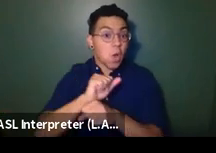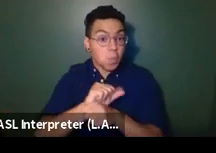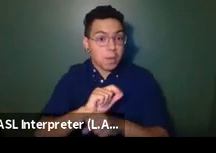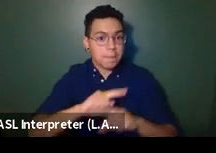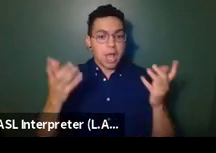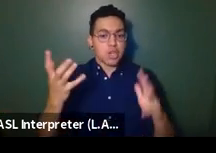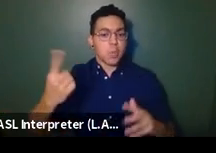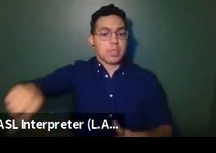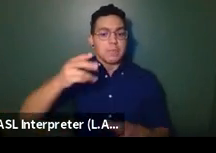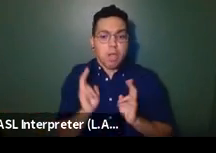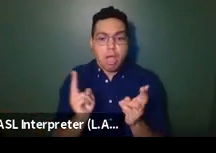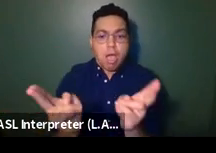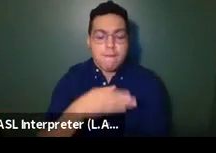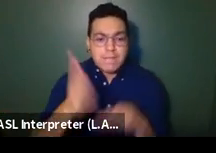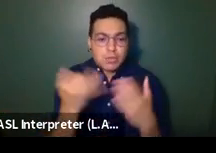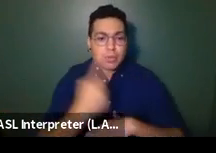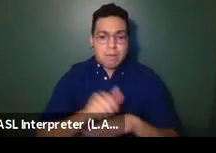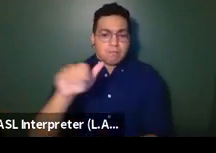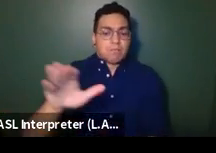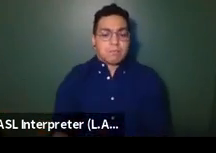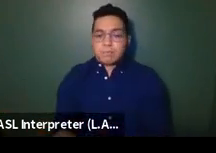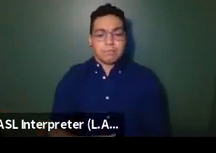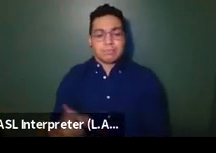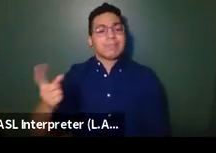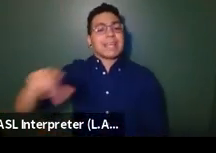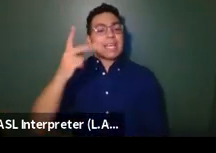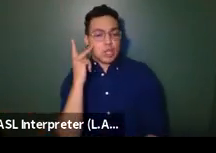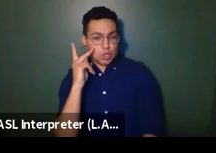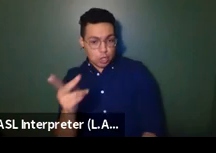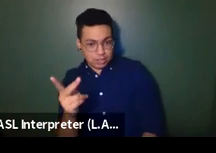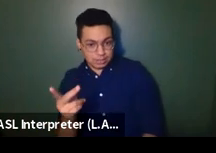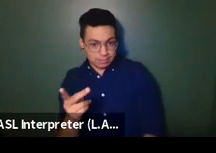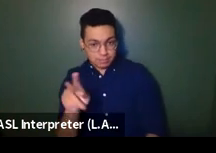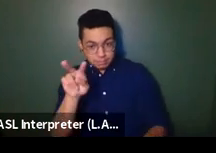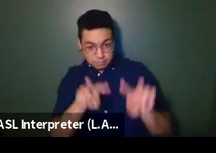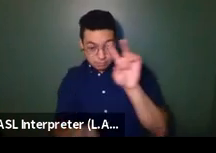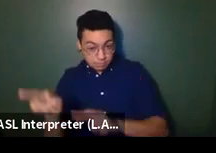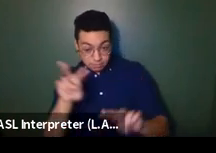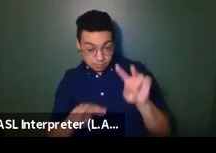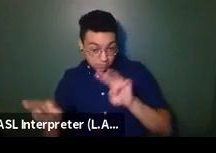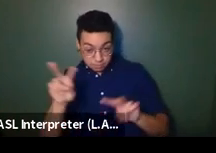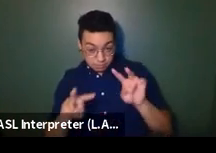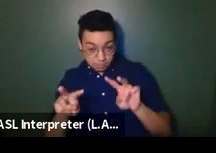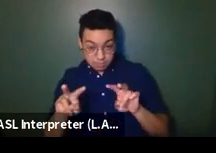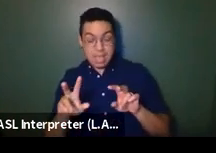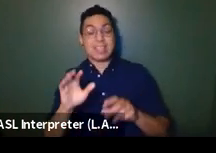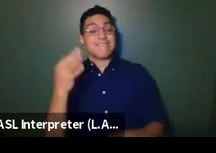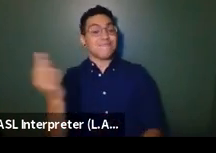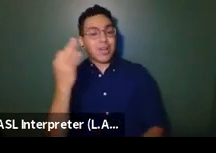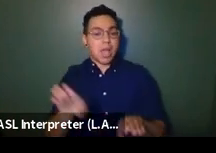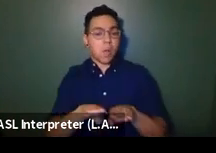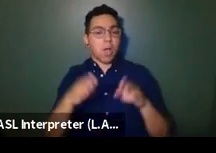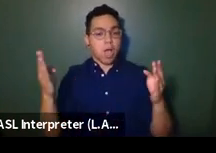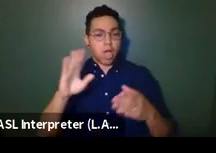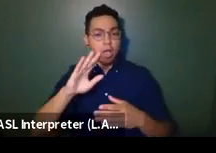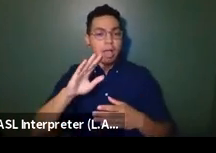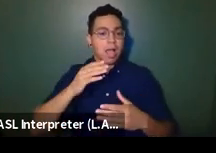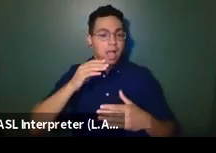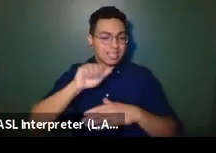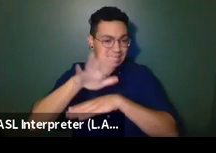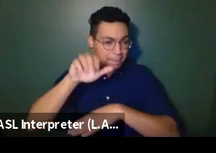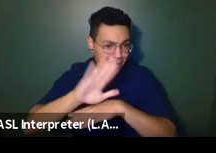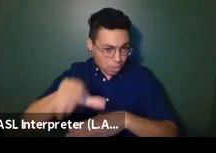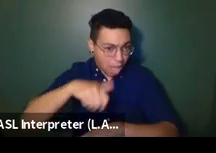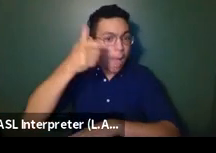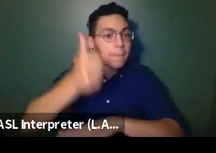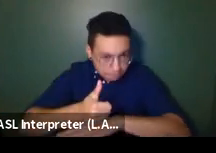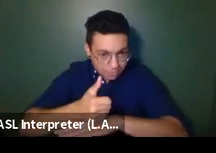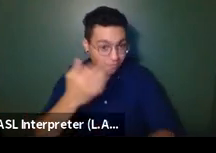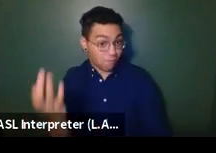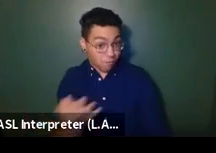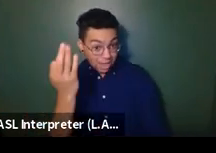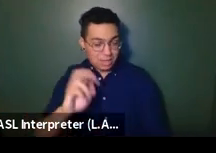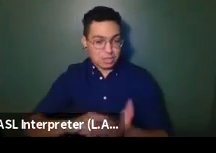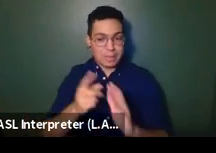ESD 112 --Kristina Wambold: So I'm going to just let them look at it and turn off submissions and tell maybe Friday to make sure that students are understanding the assignment and doing quality work is that kind of what it is.